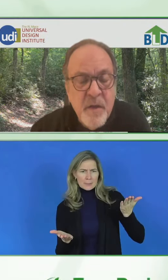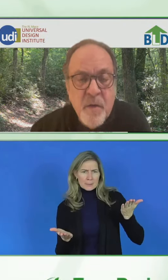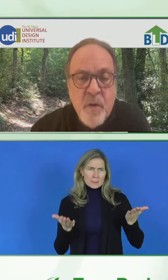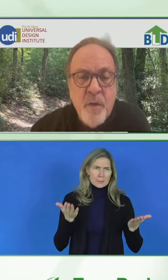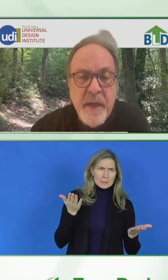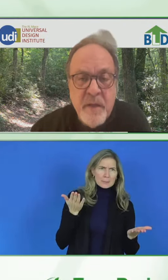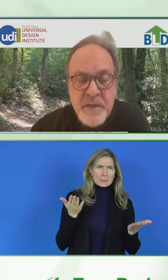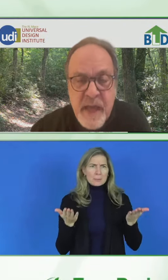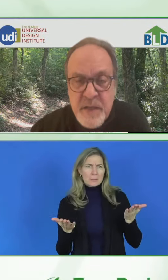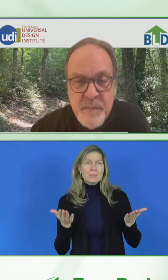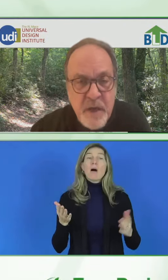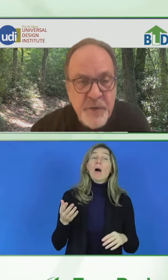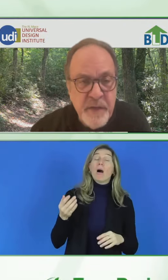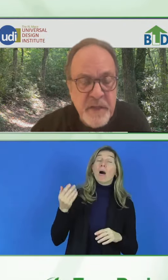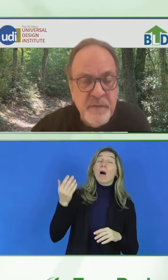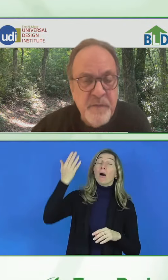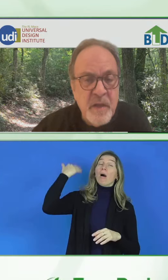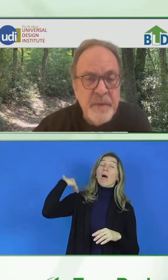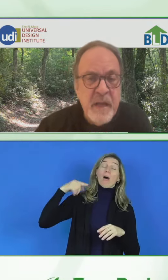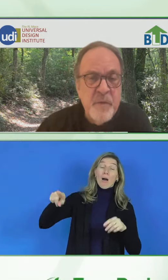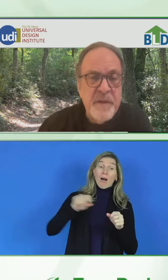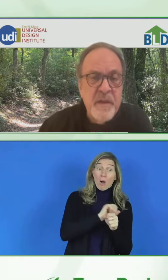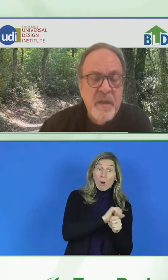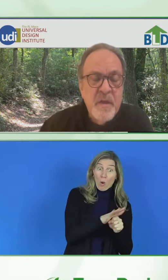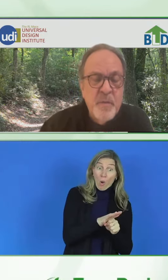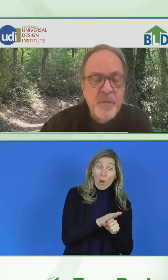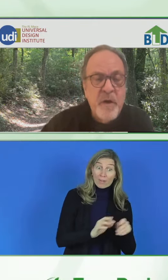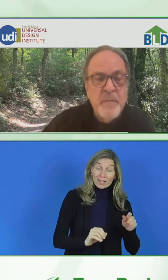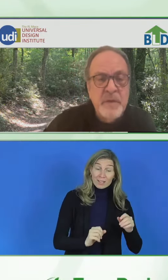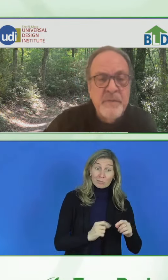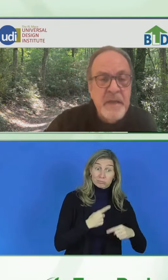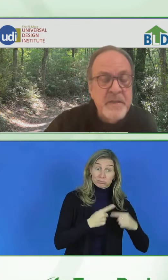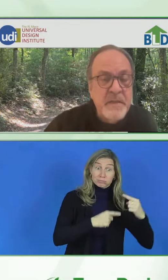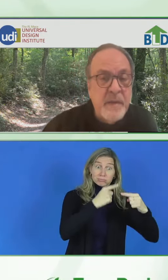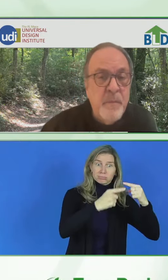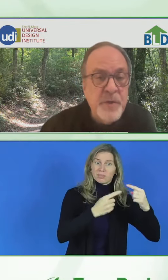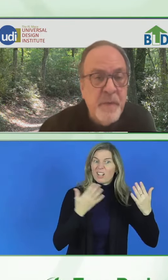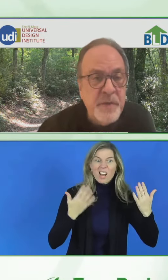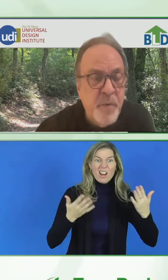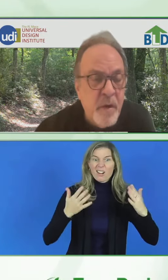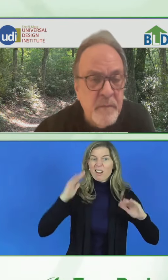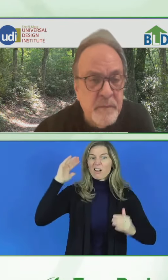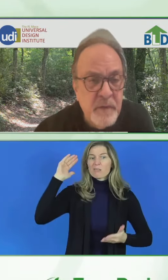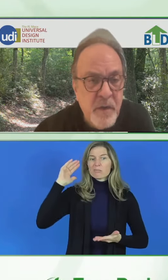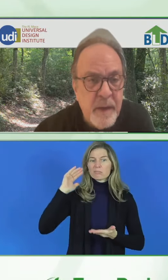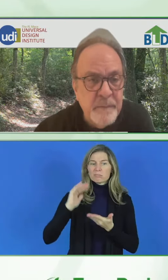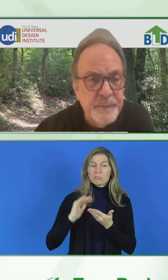All the health status monitoring that is available now with wearable devices and much much more. Go on.